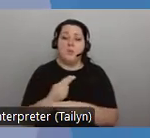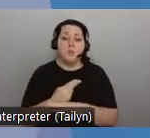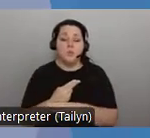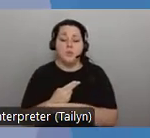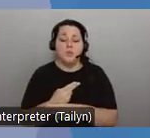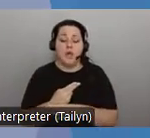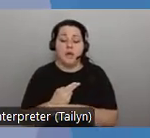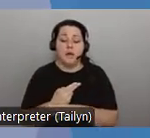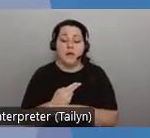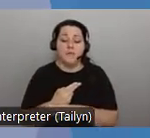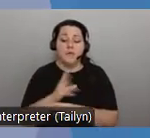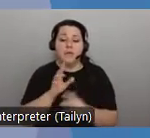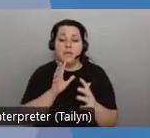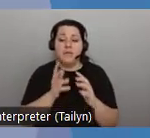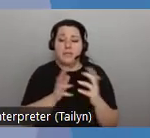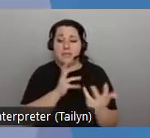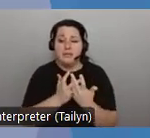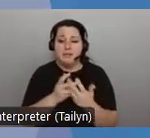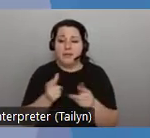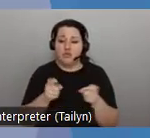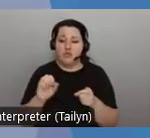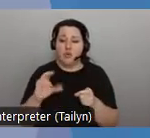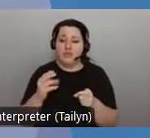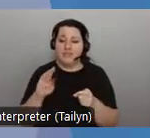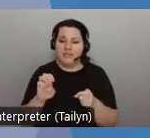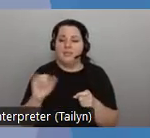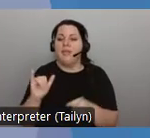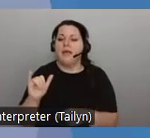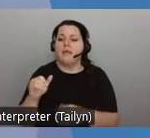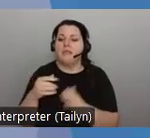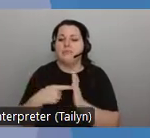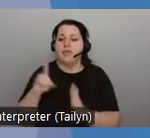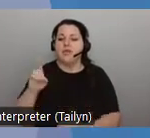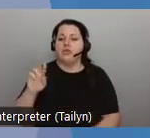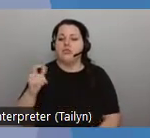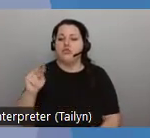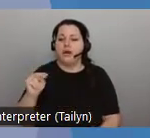if someone is using a customized control